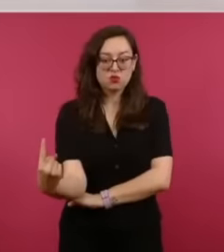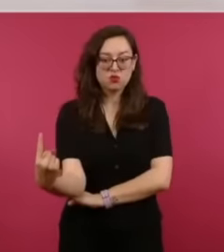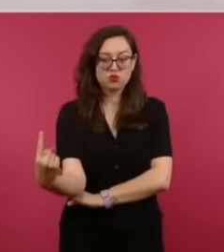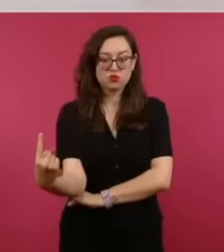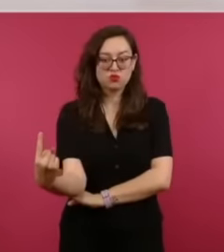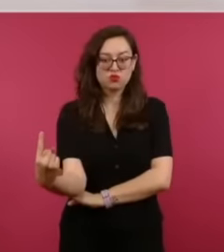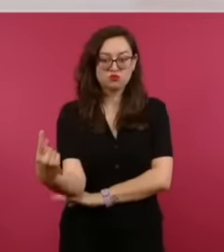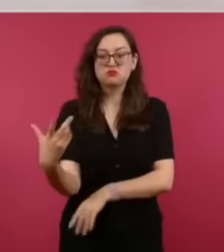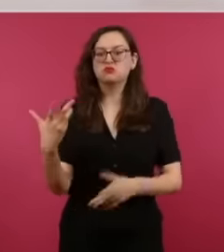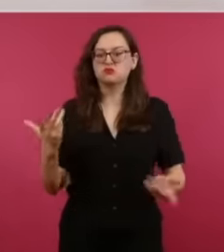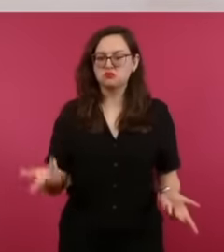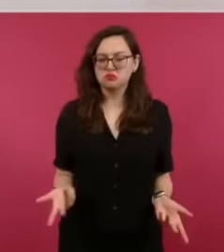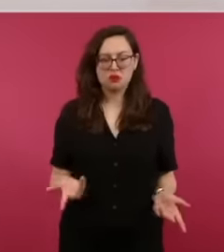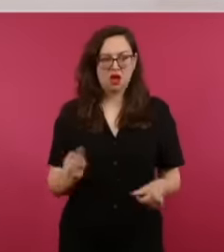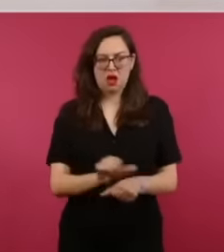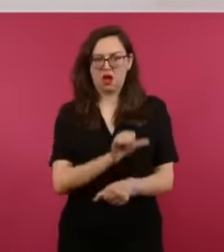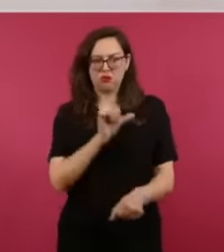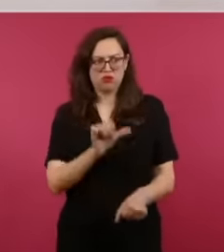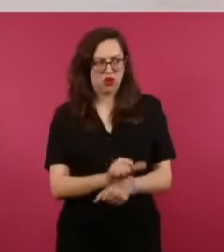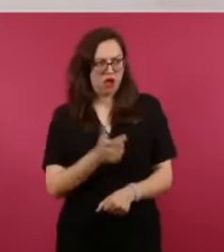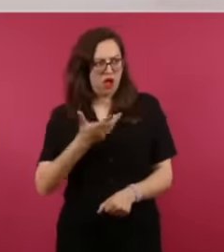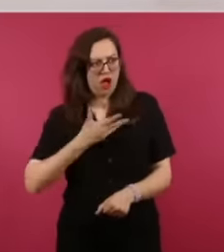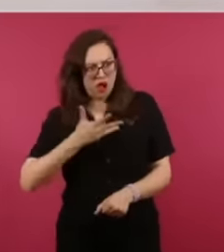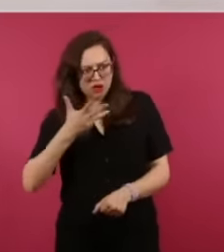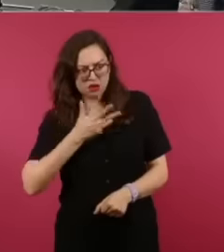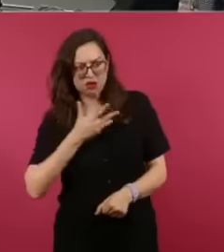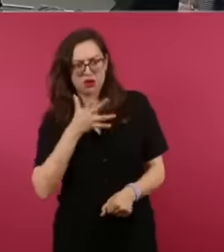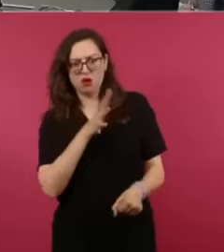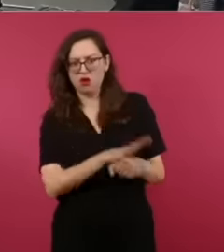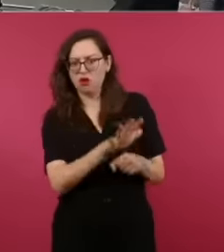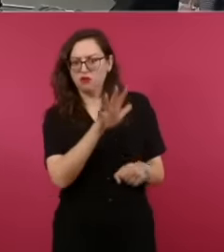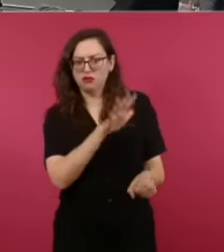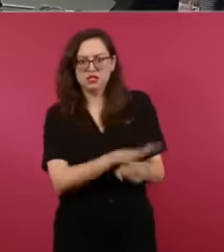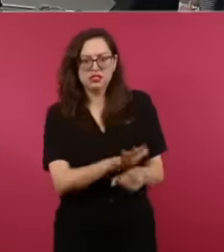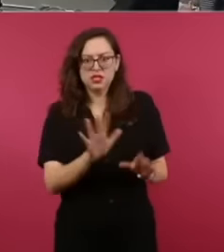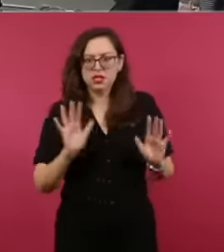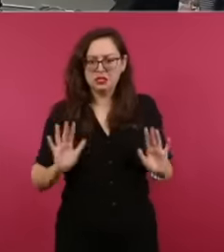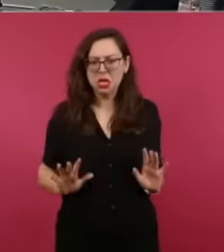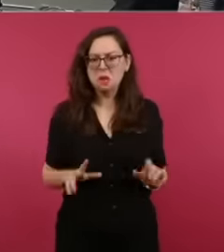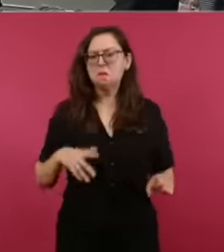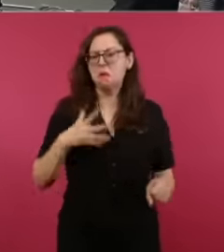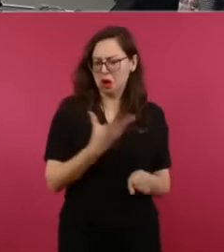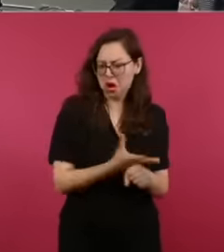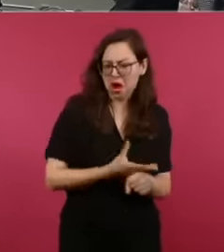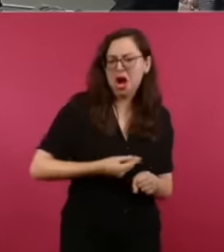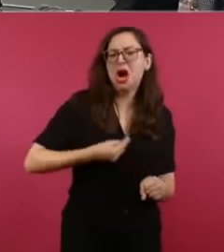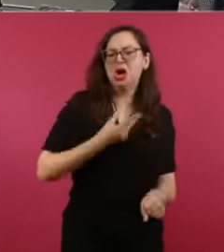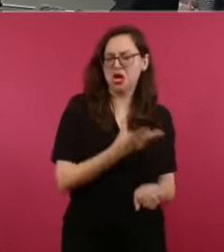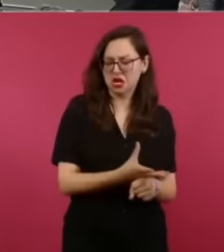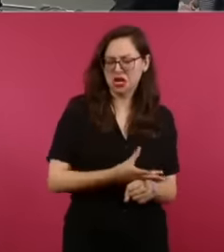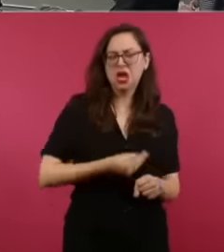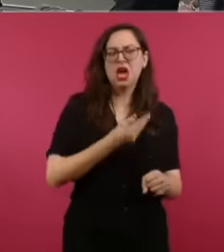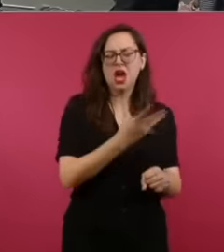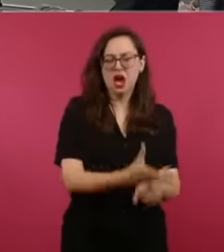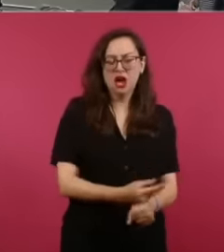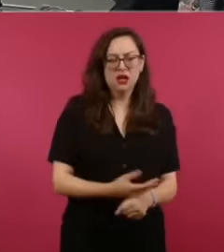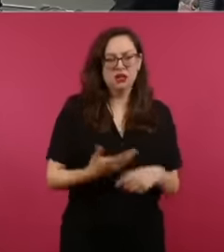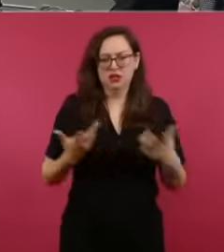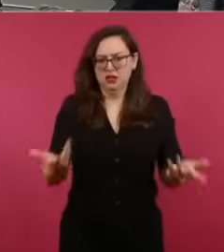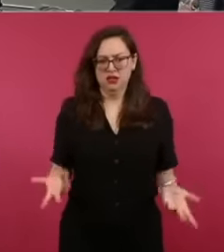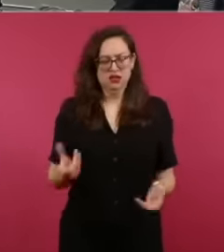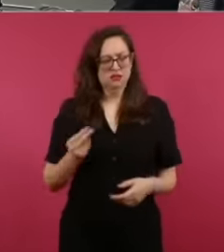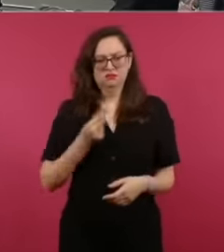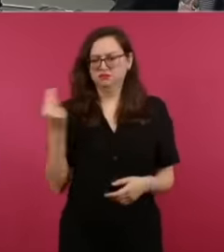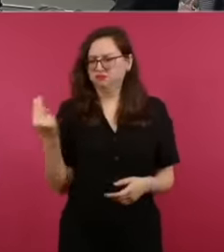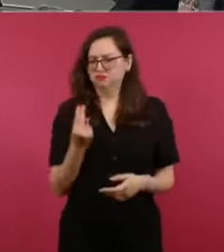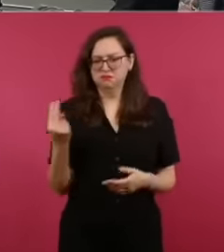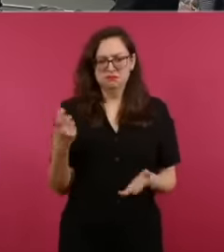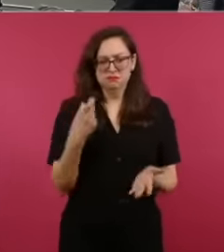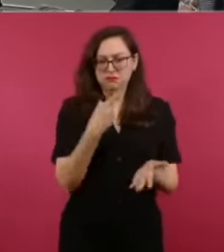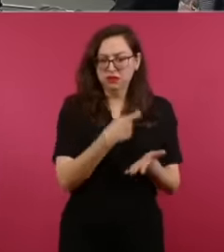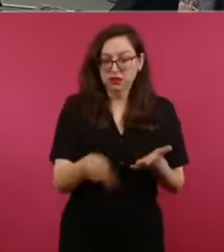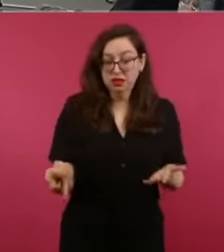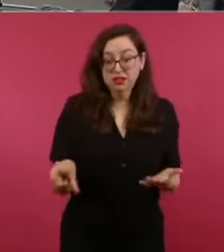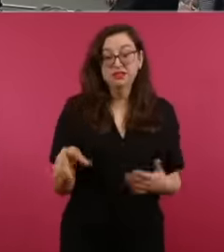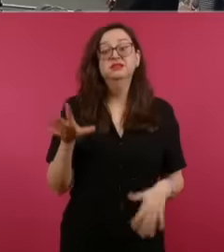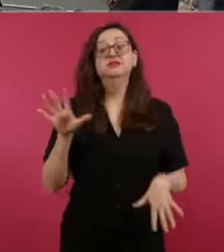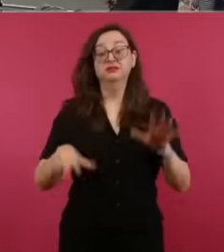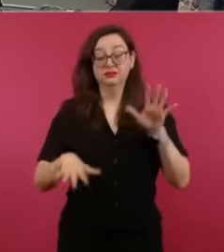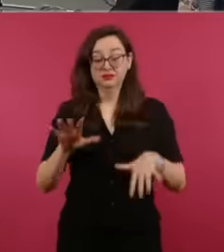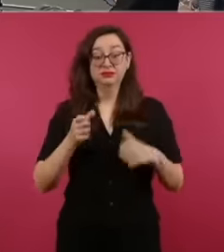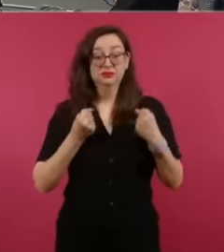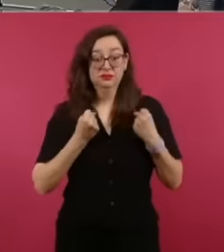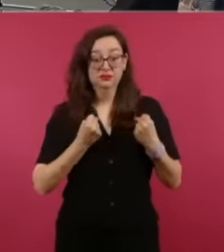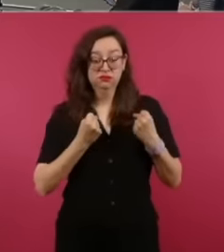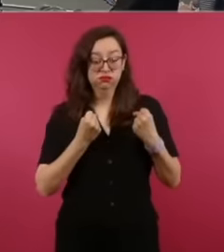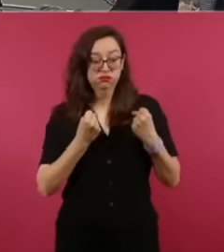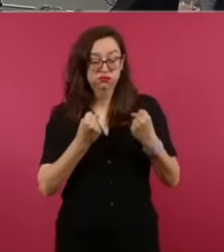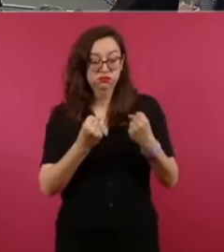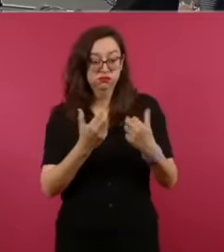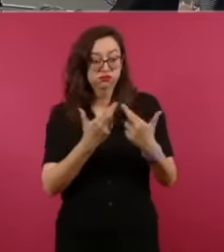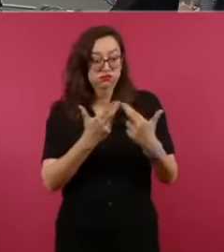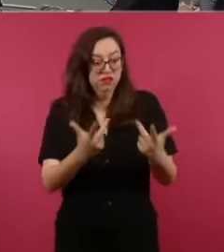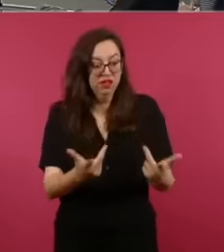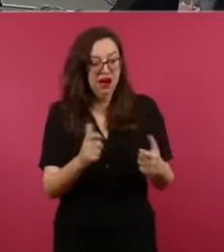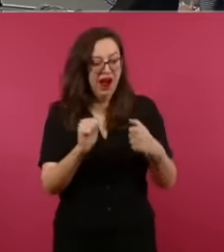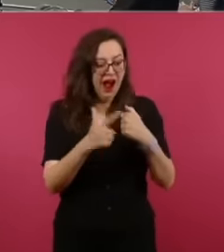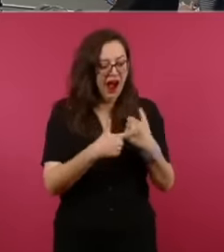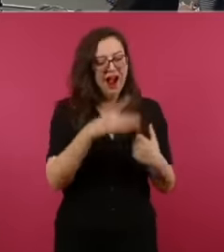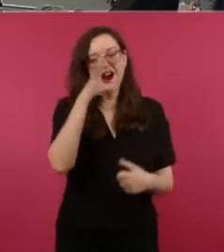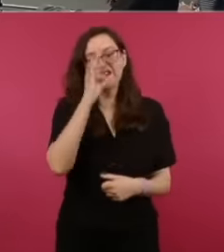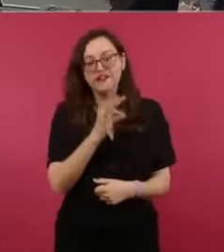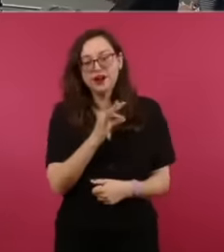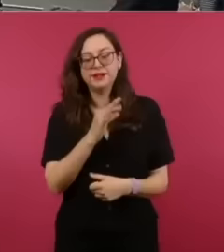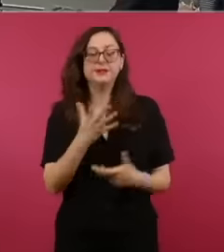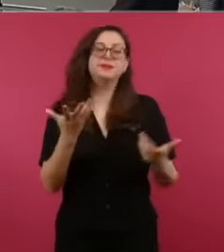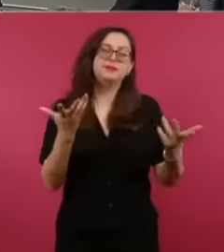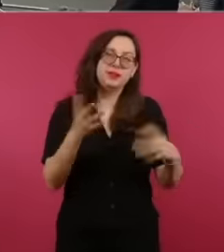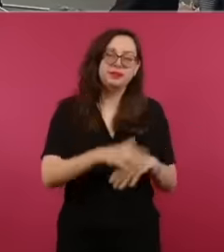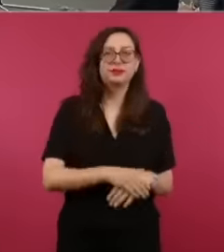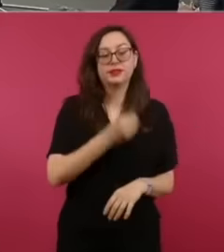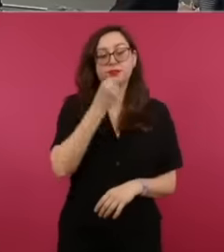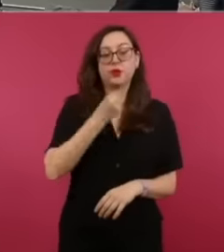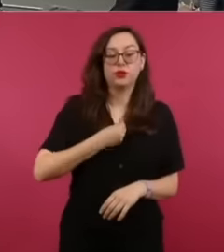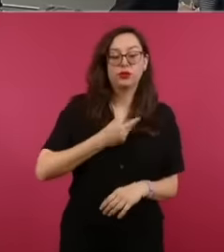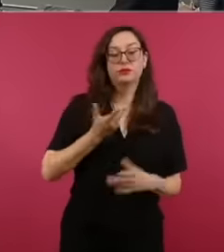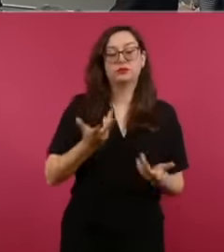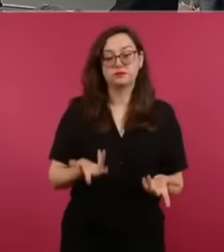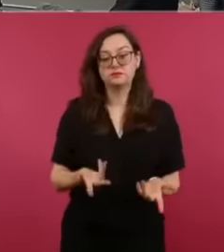maintain our cars. This one is there they go sometimes they stay there but this one still works